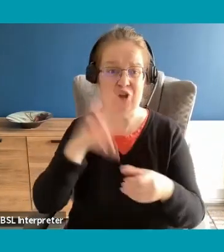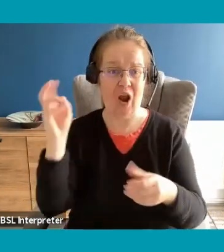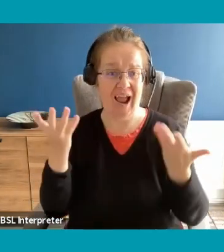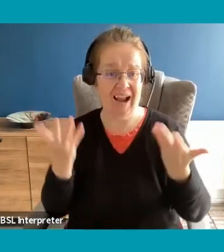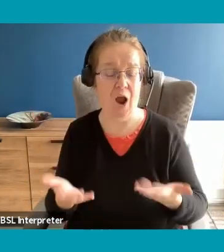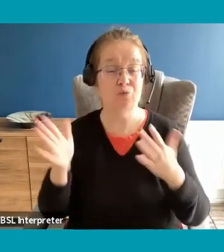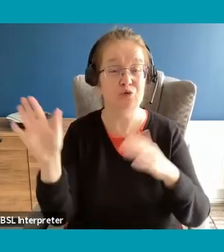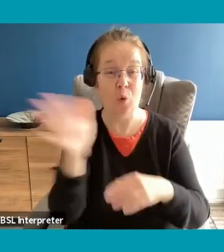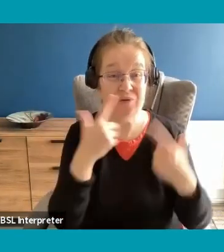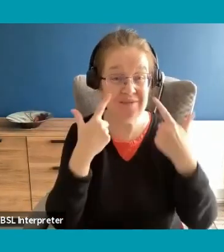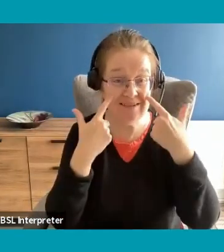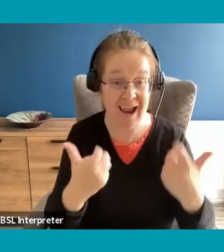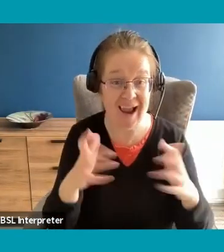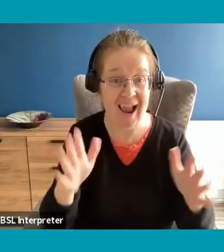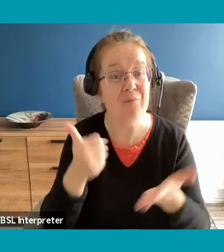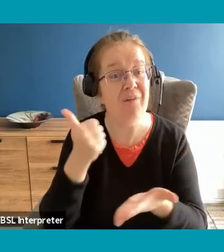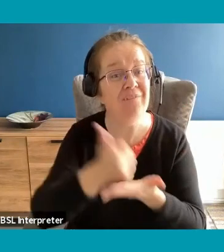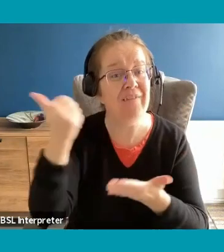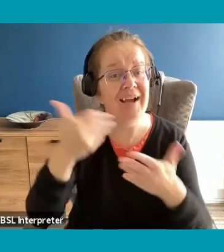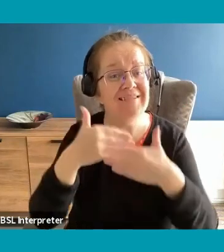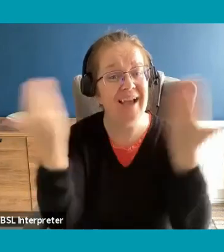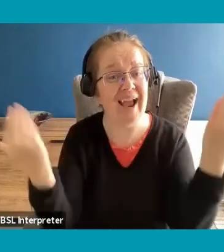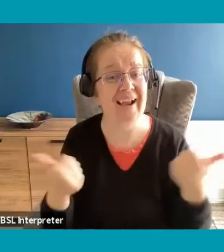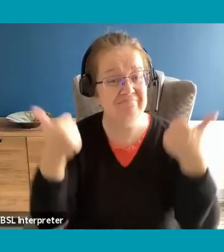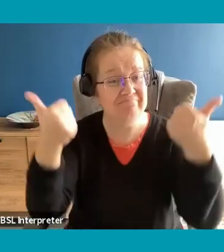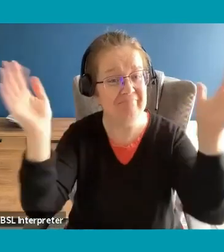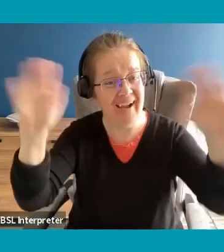So everyone take care. Have a fabulous day, bye.